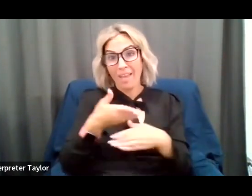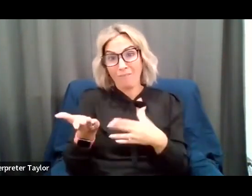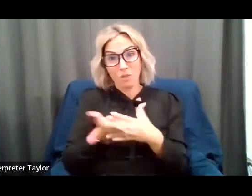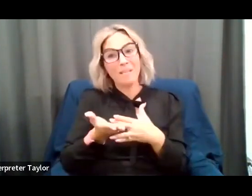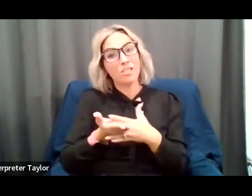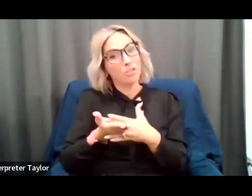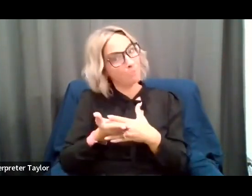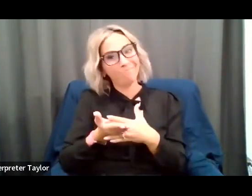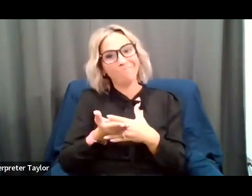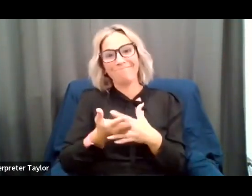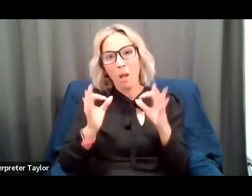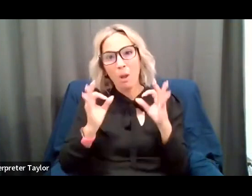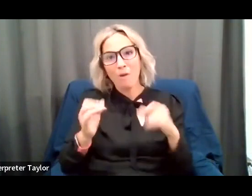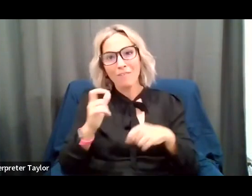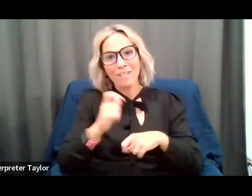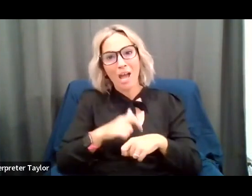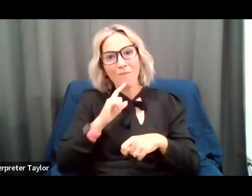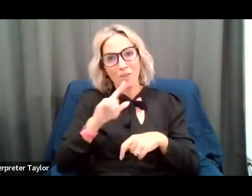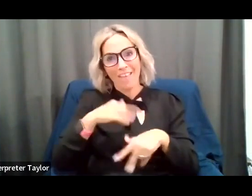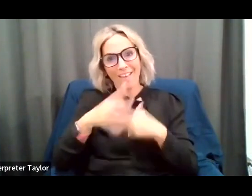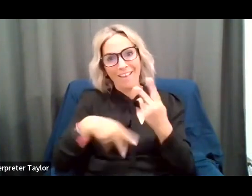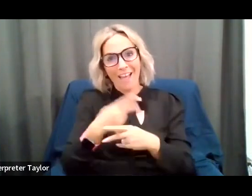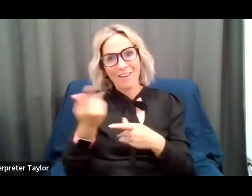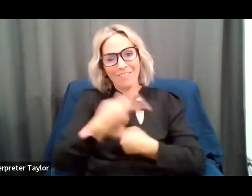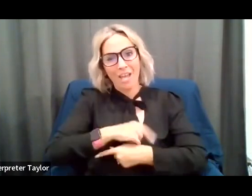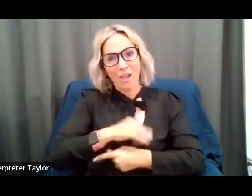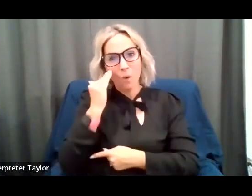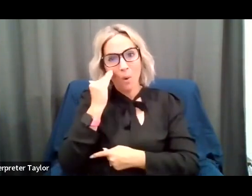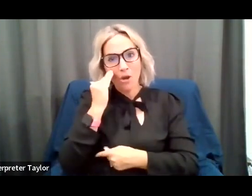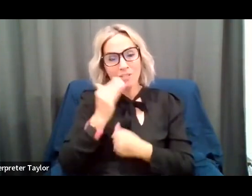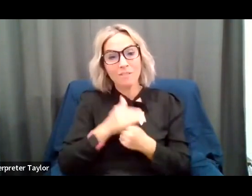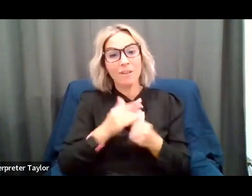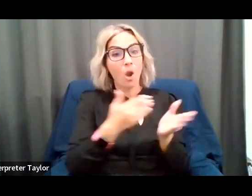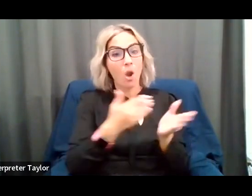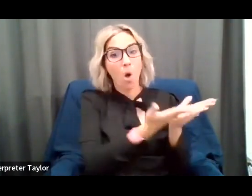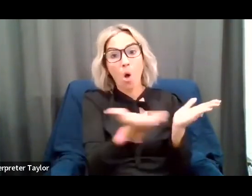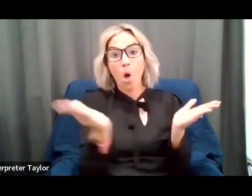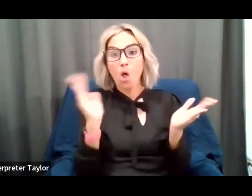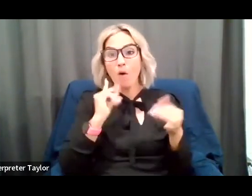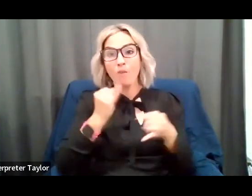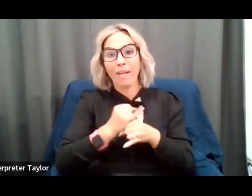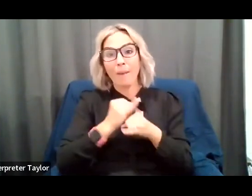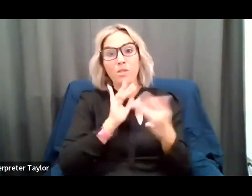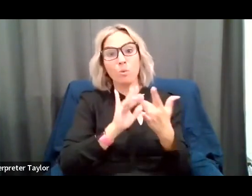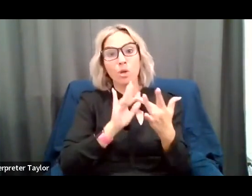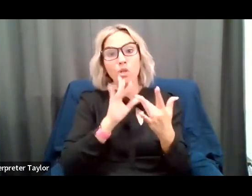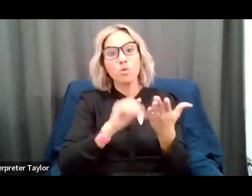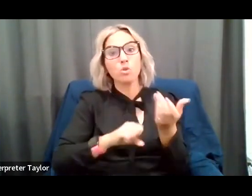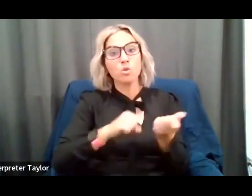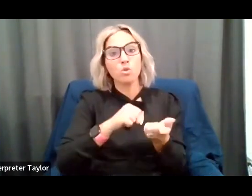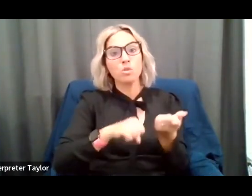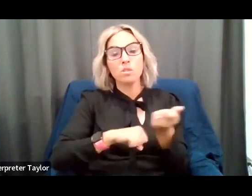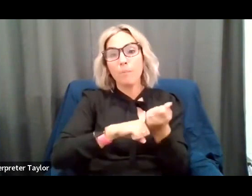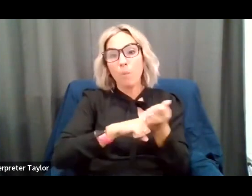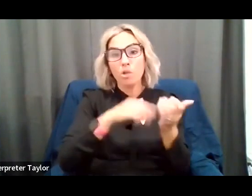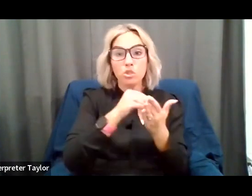the perfect time for such a day of awareness. And all across this campus, we're reaching out to support students and each other.